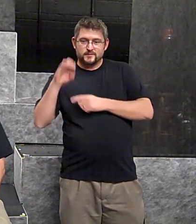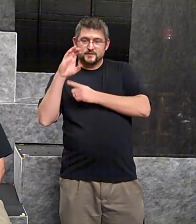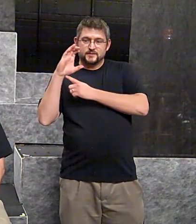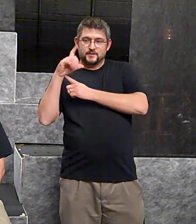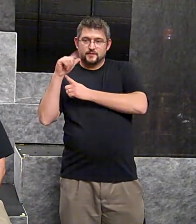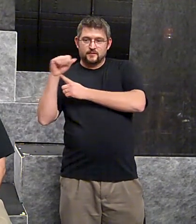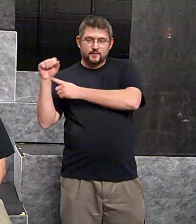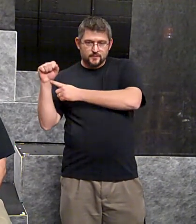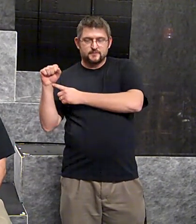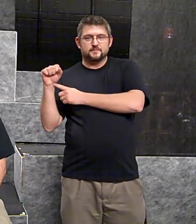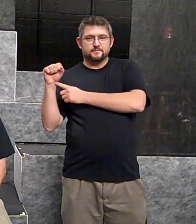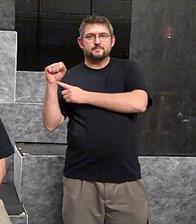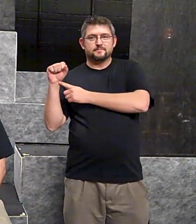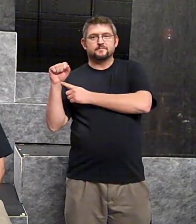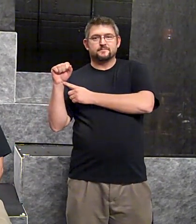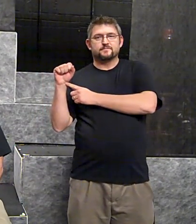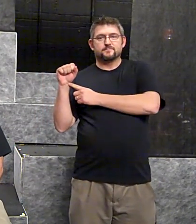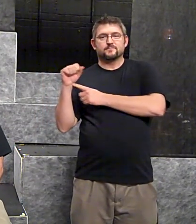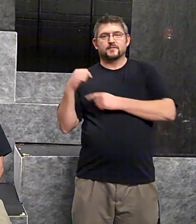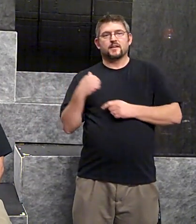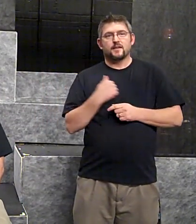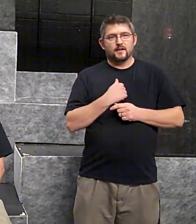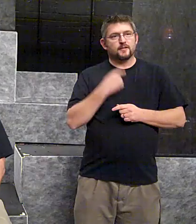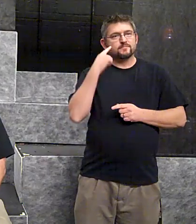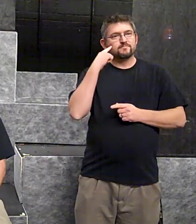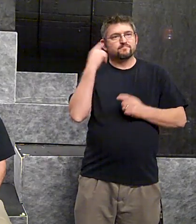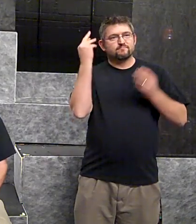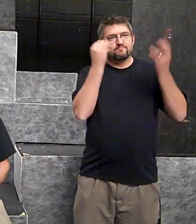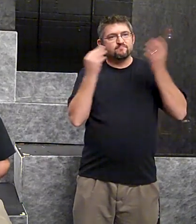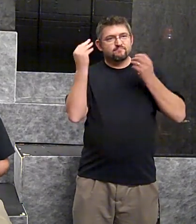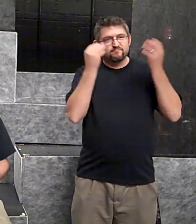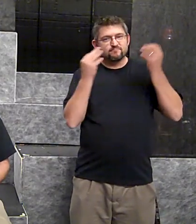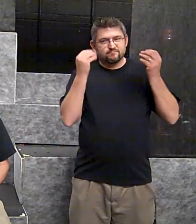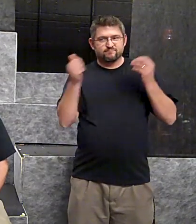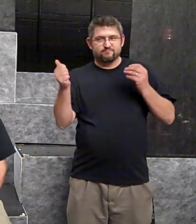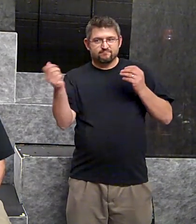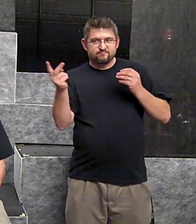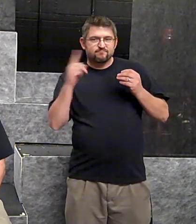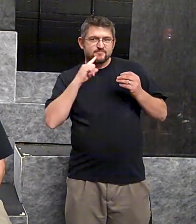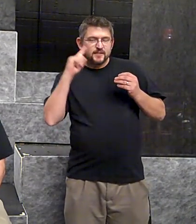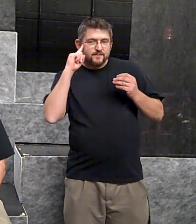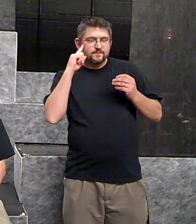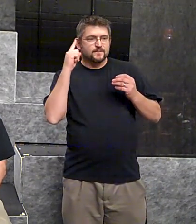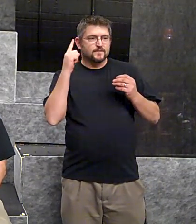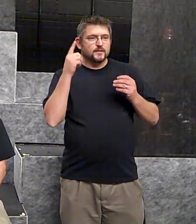I started thinking about ways to get more involved and more of a connection